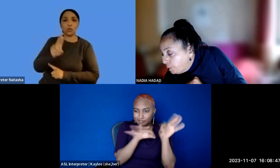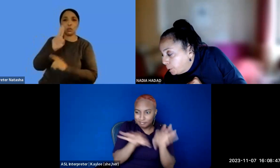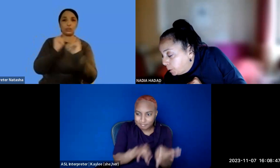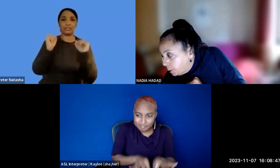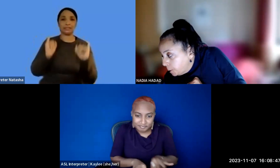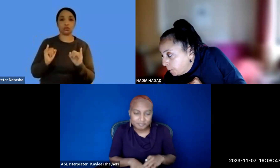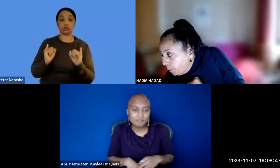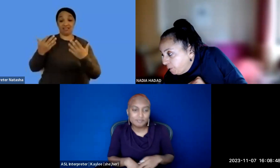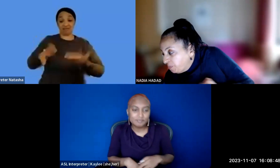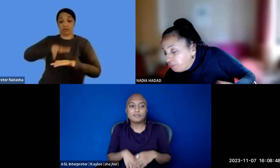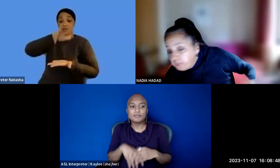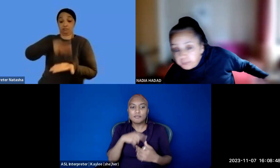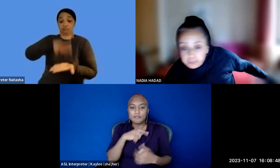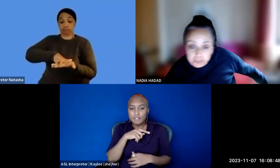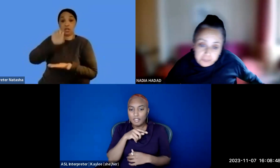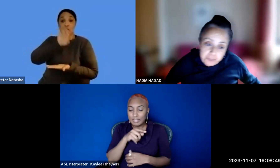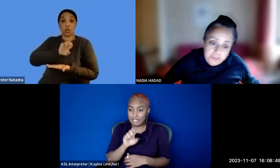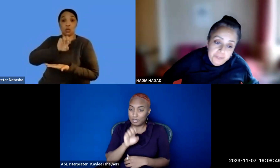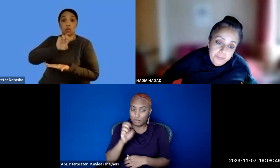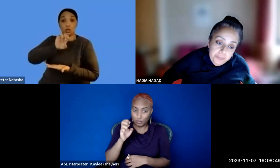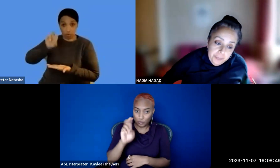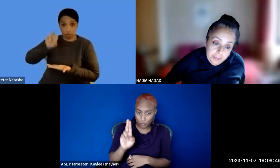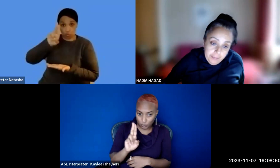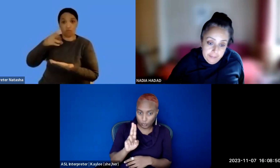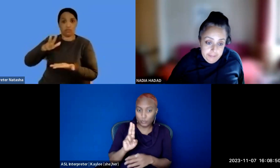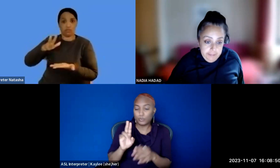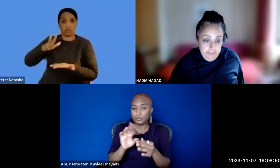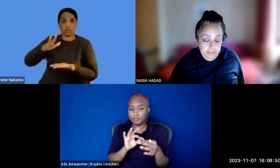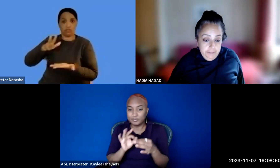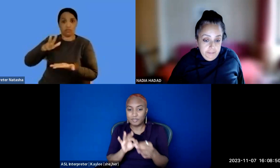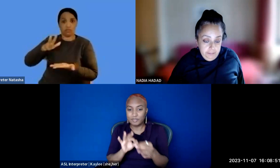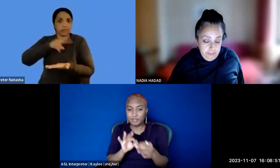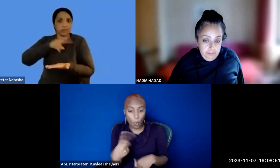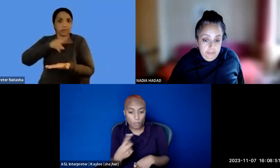and it's the only regional integration or organisation to do so.